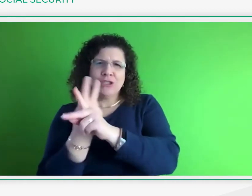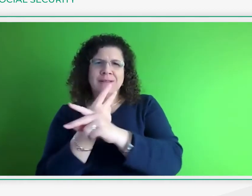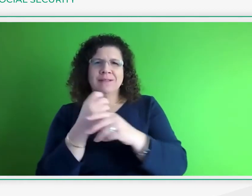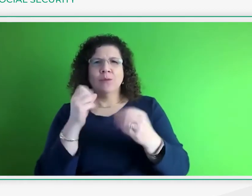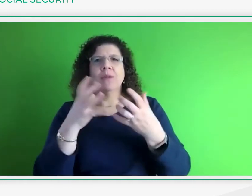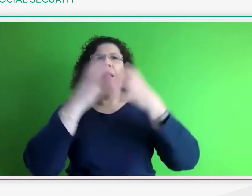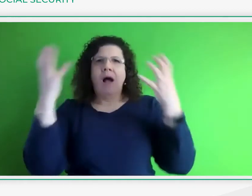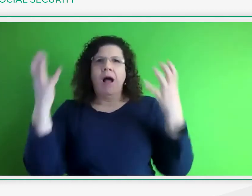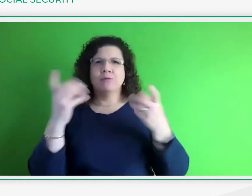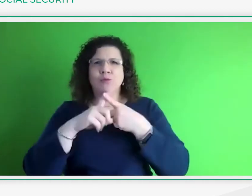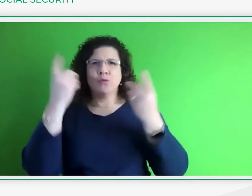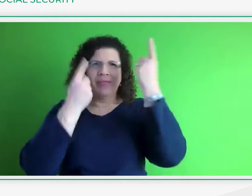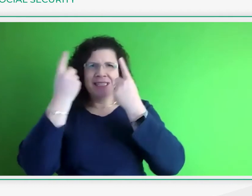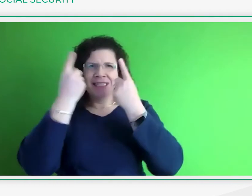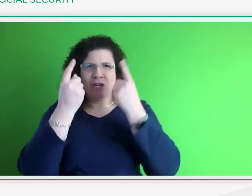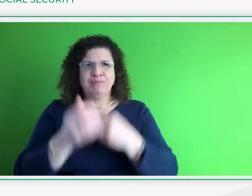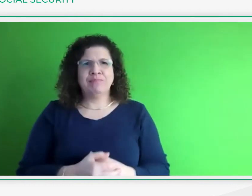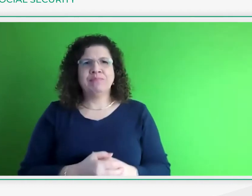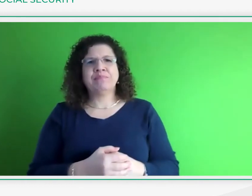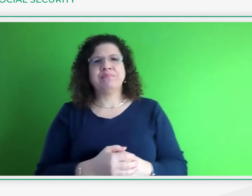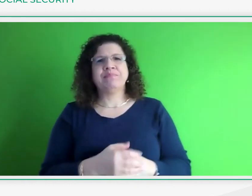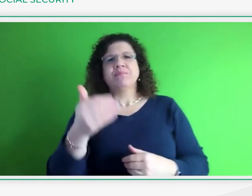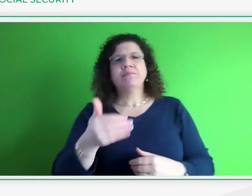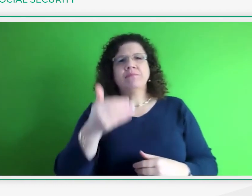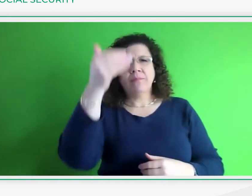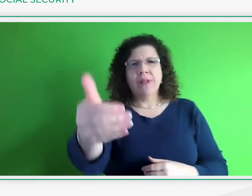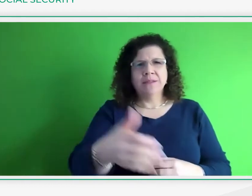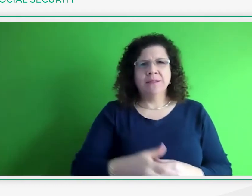In the calculations, there's a lot to consider about if you want to claim early or claim